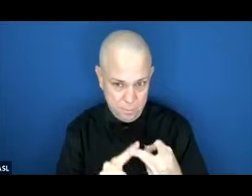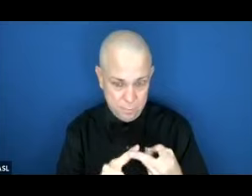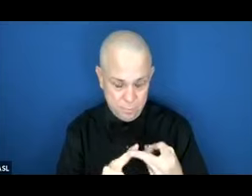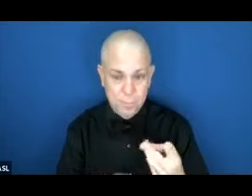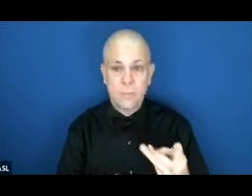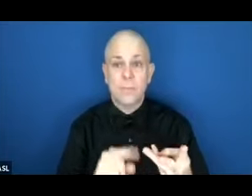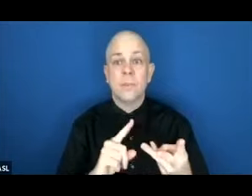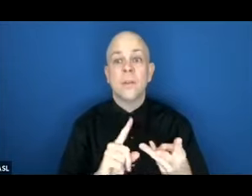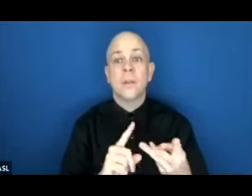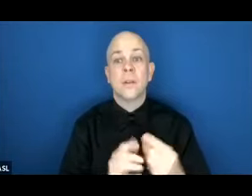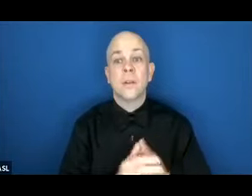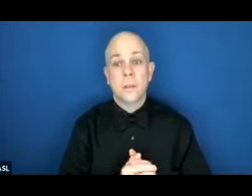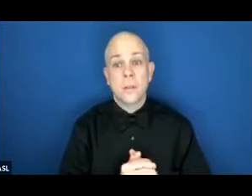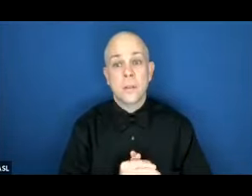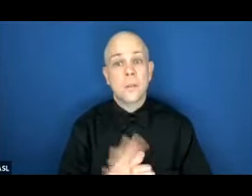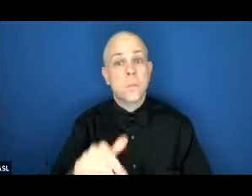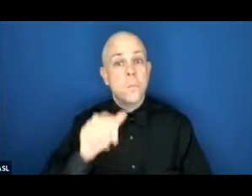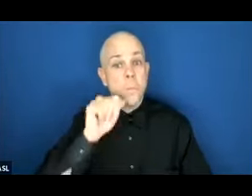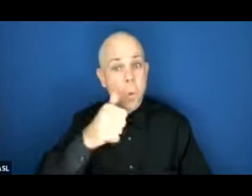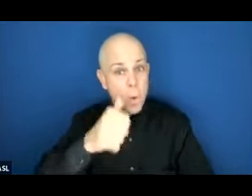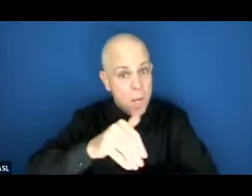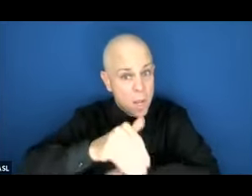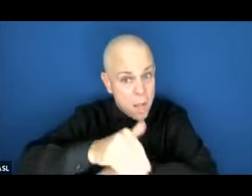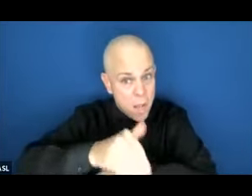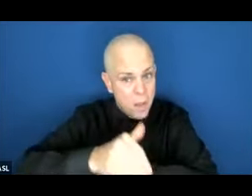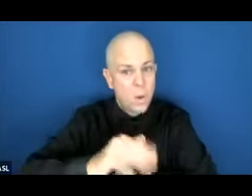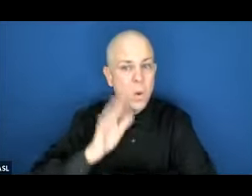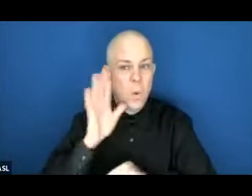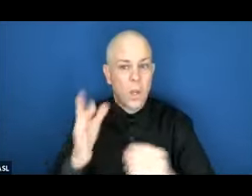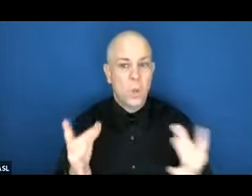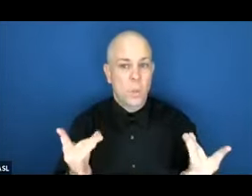the humidity comes back up those fuels will moisten back up and